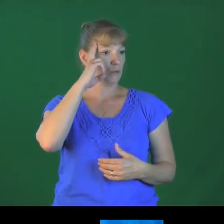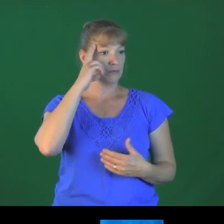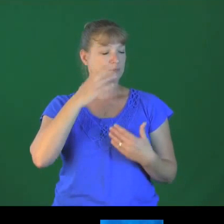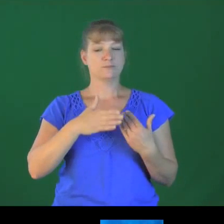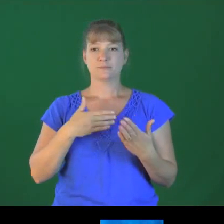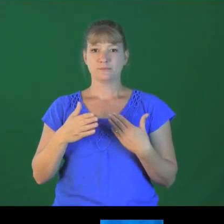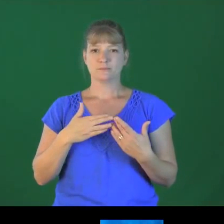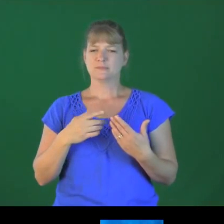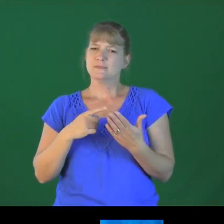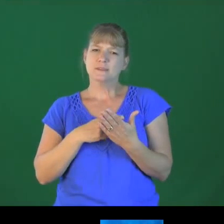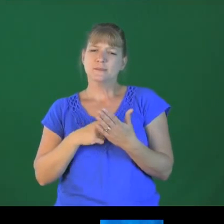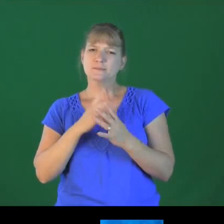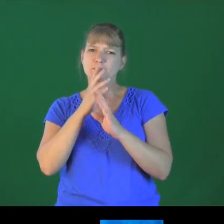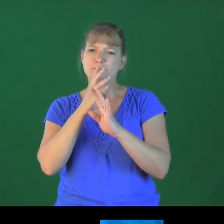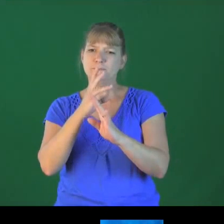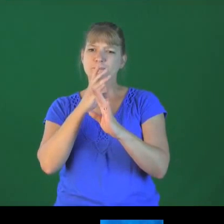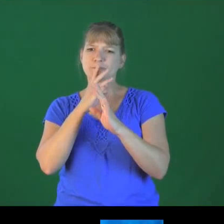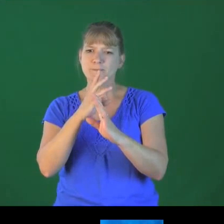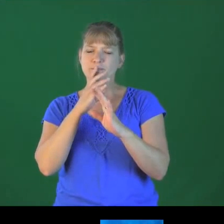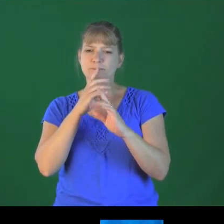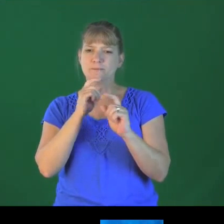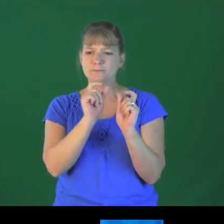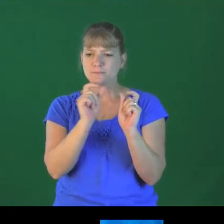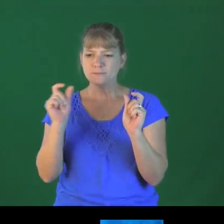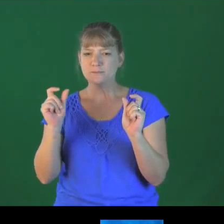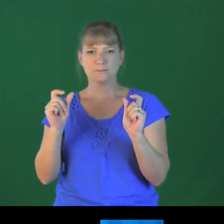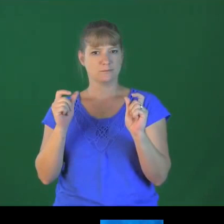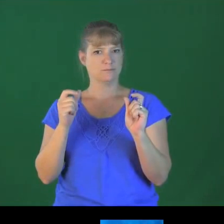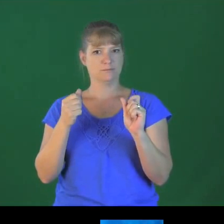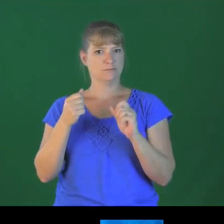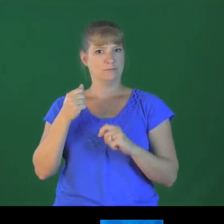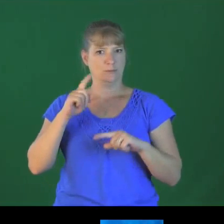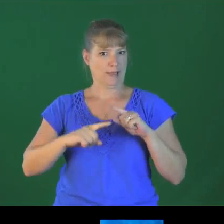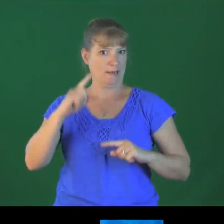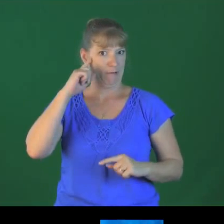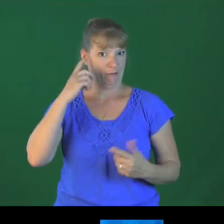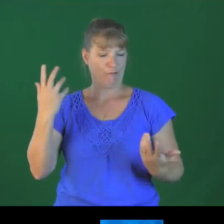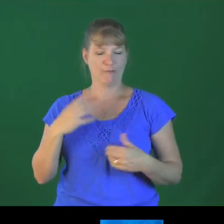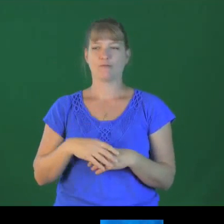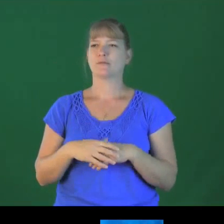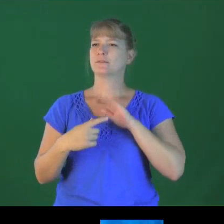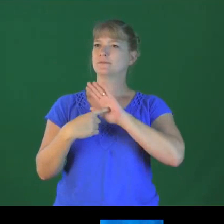some of the speech sounds may not always be heard. In this example, this person's wearing